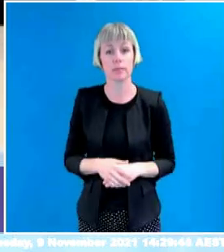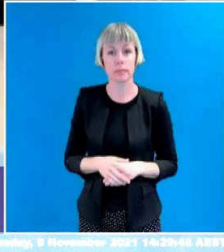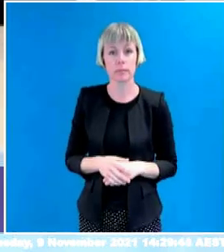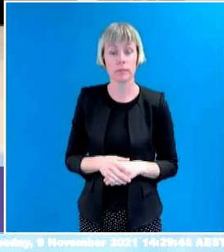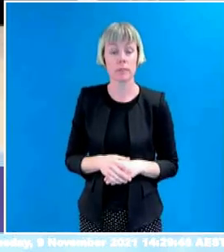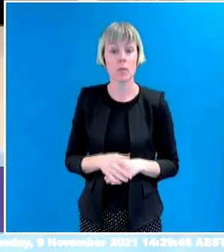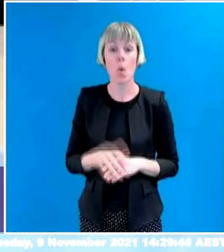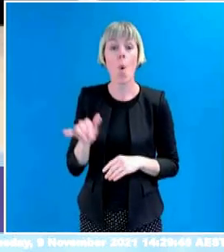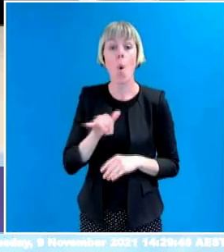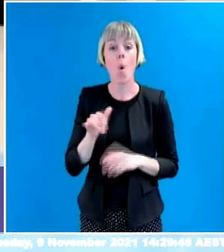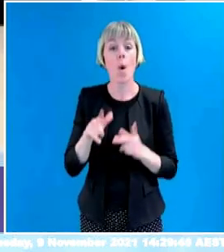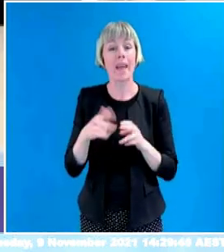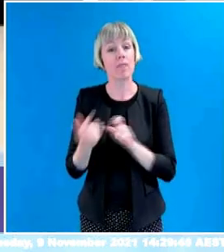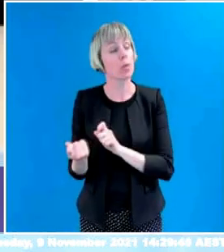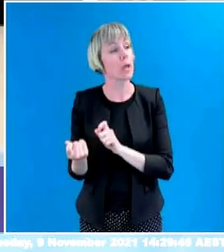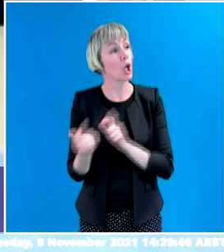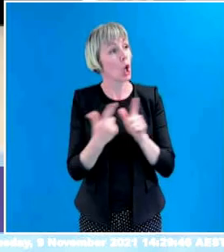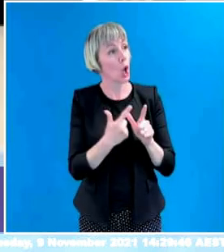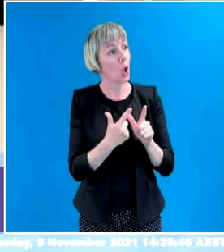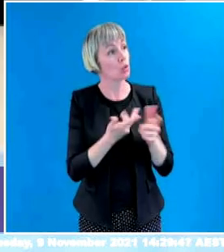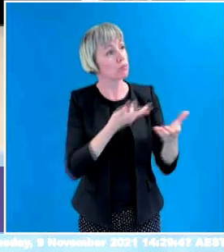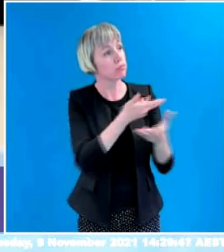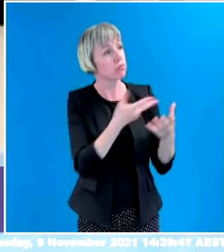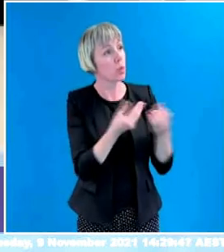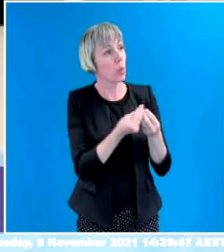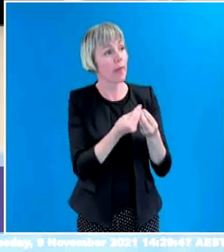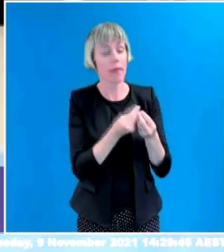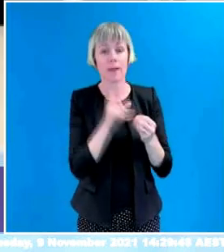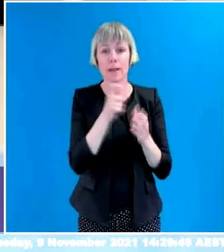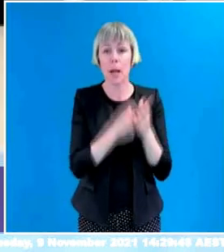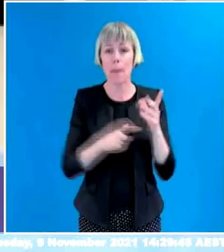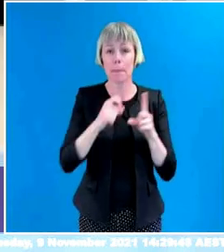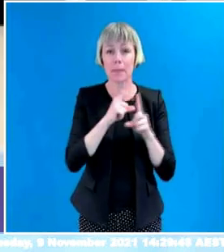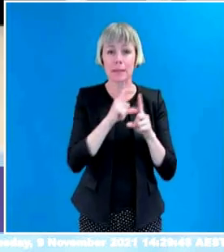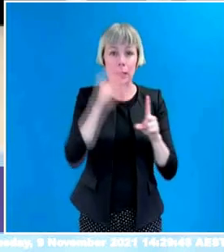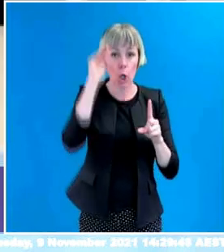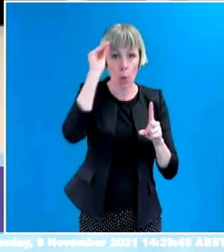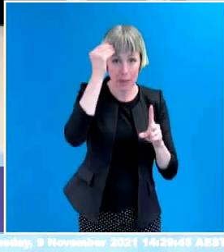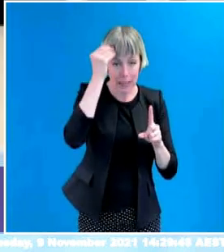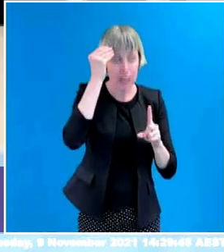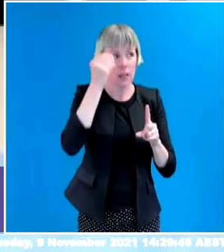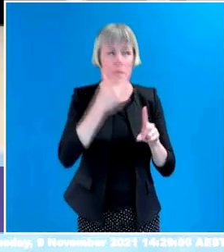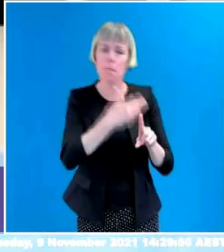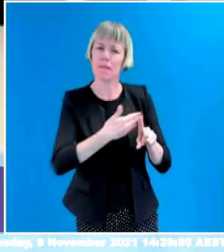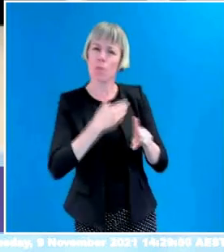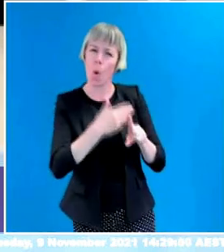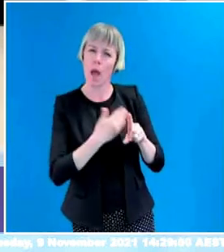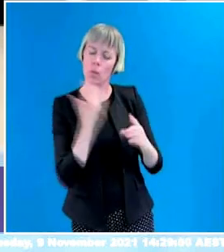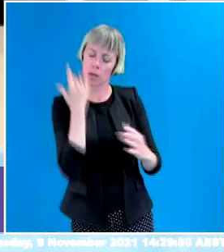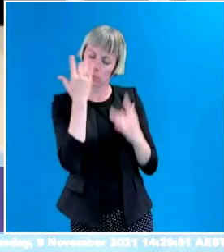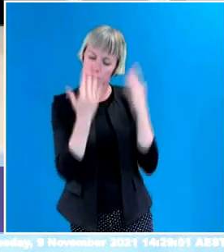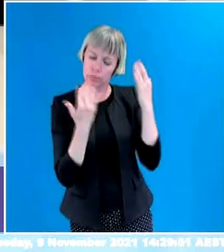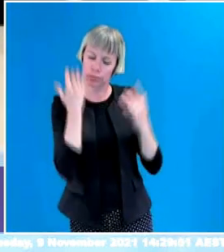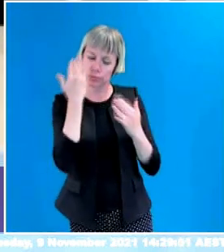under those treaty bodies. So some consideration was given at the time, including in some discussions with